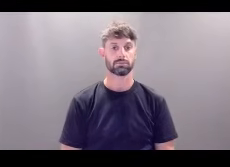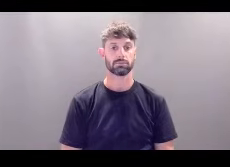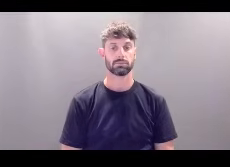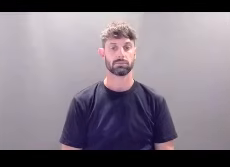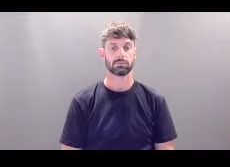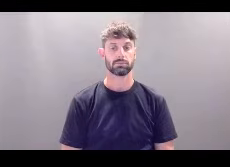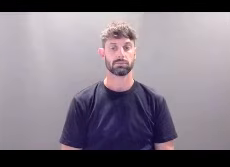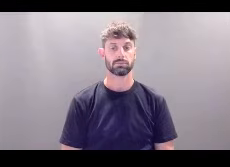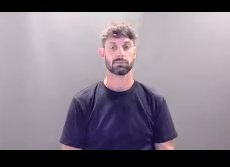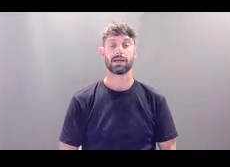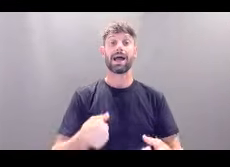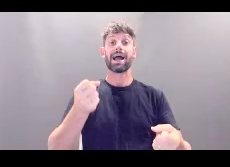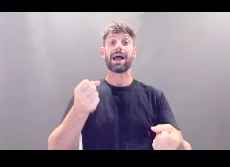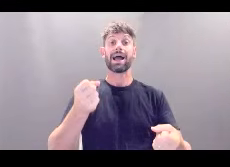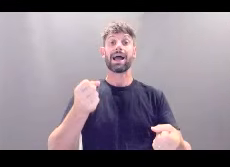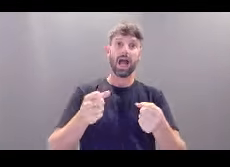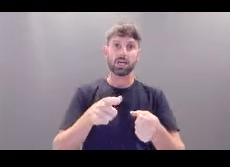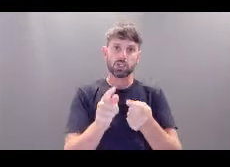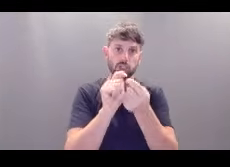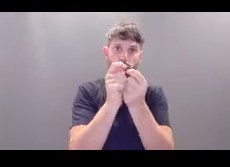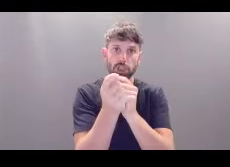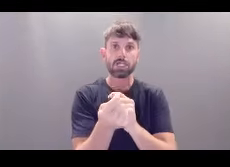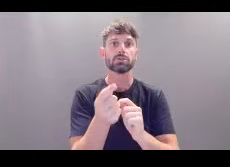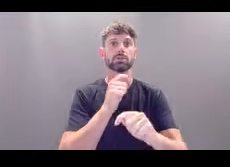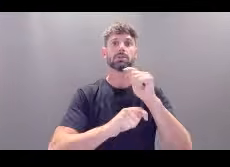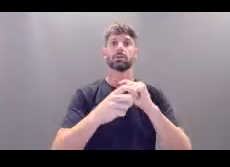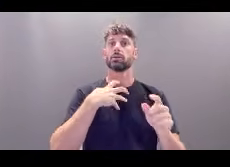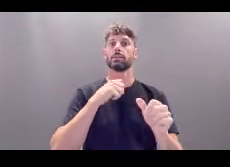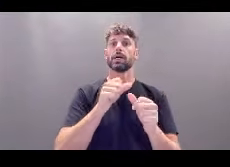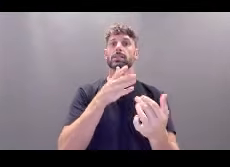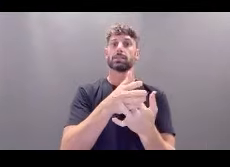adaptions, adjustable beds,